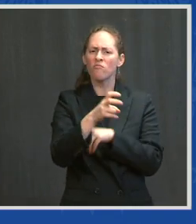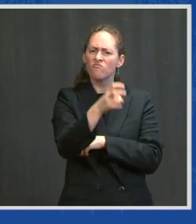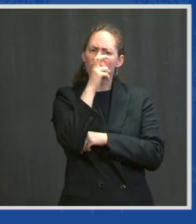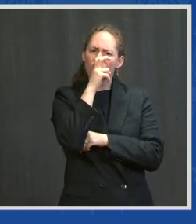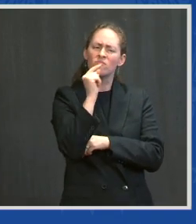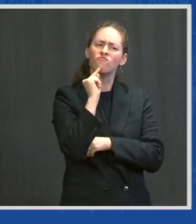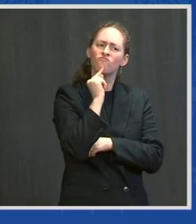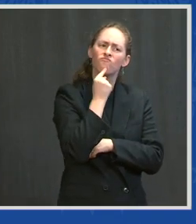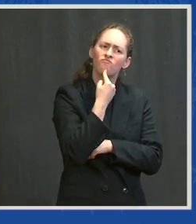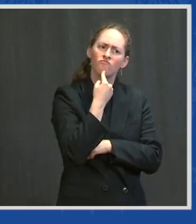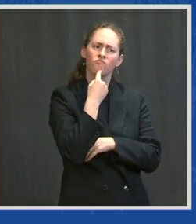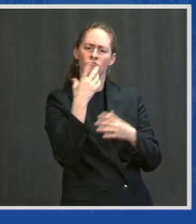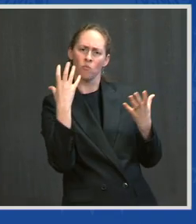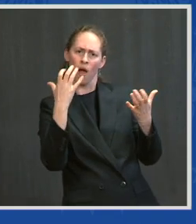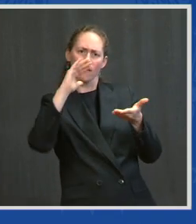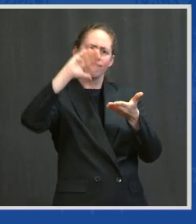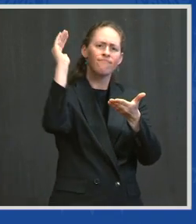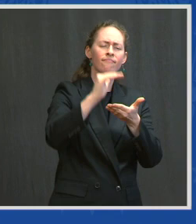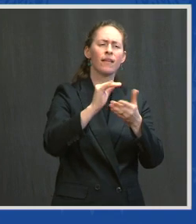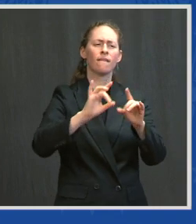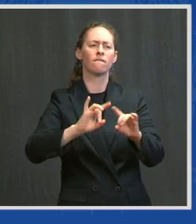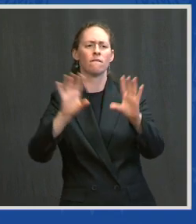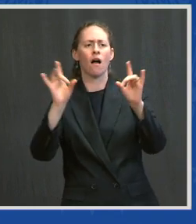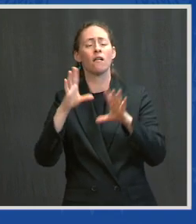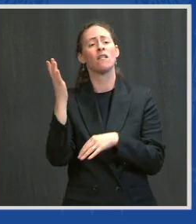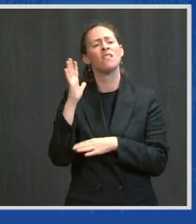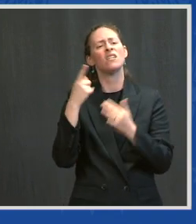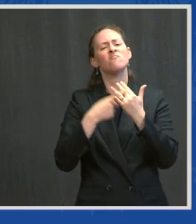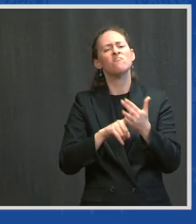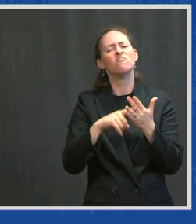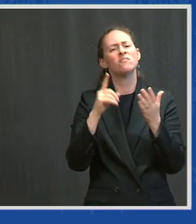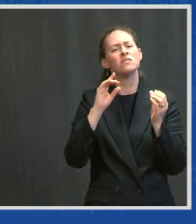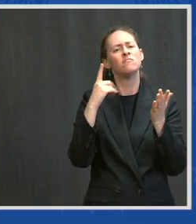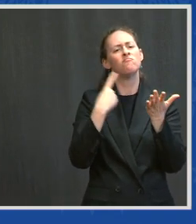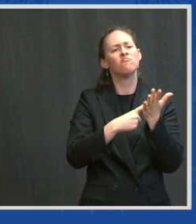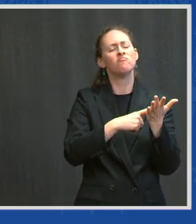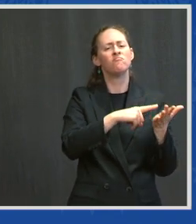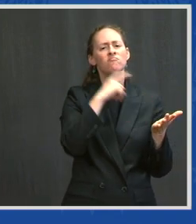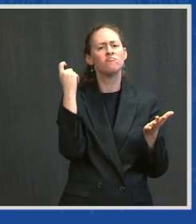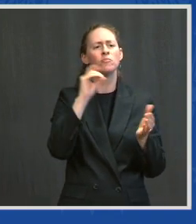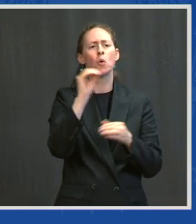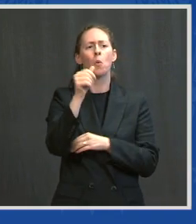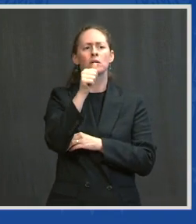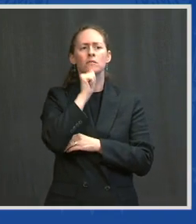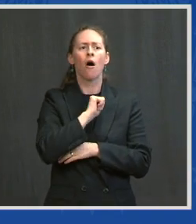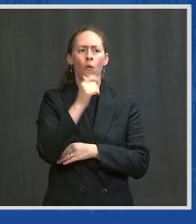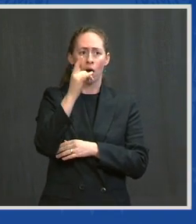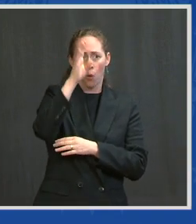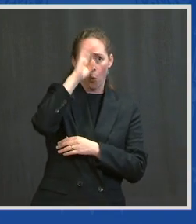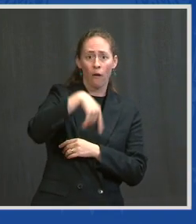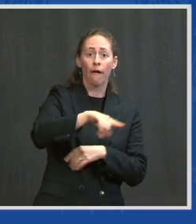who willfully violate key existing laws and regulations. Let me repeat: zero tolerance.